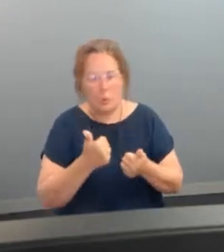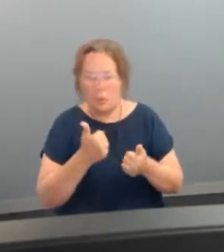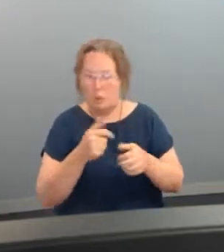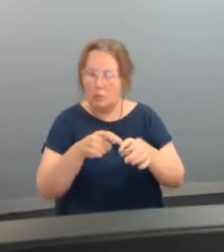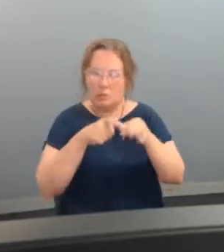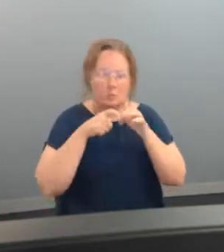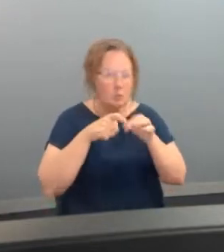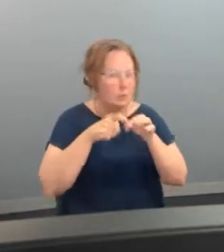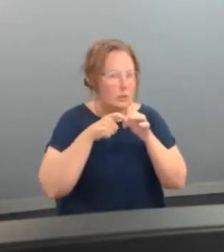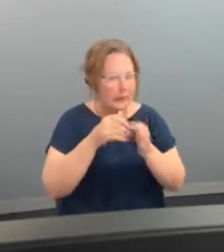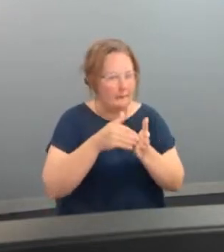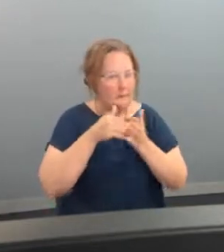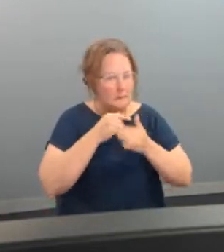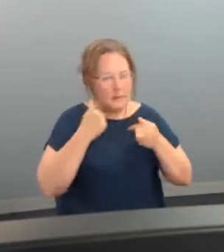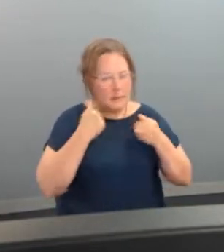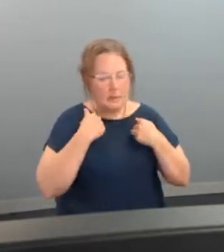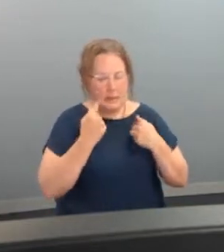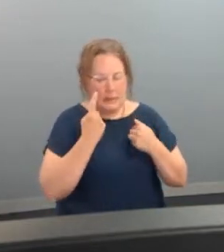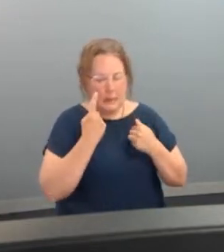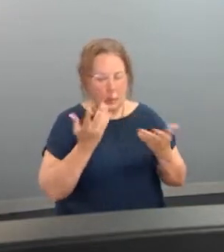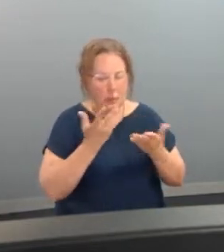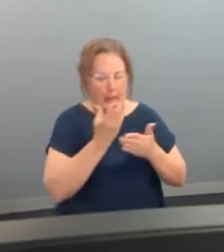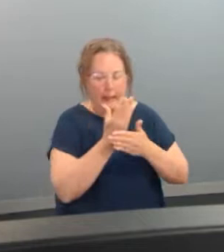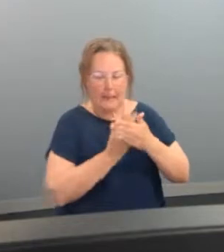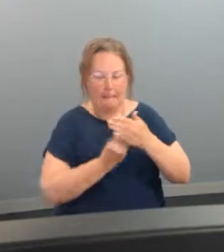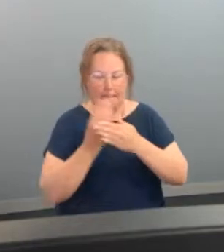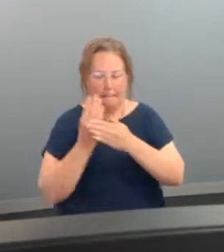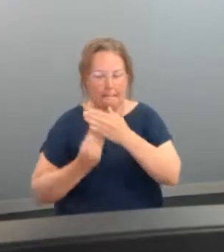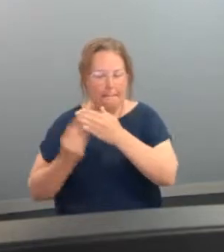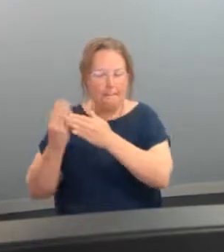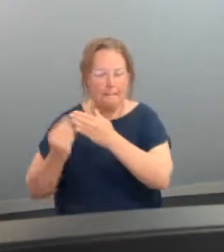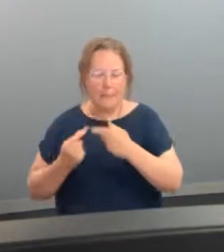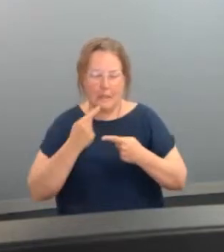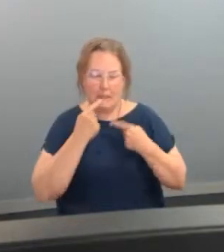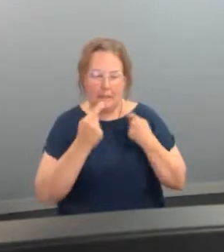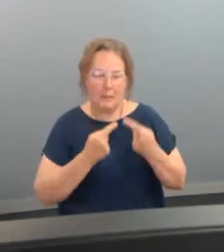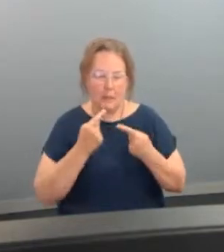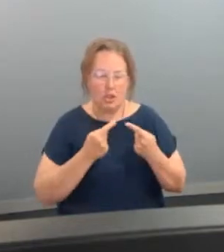with your questions. But your questions are really